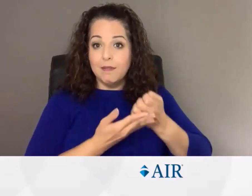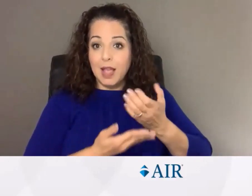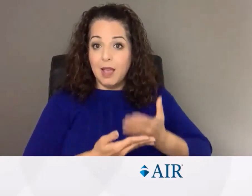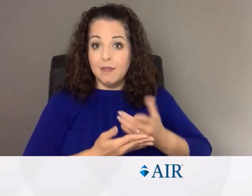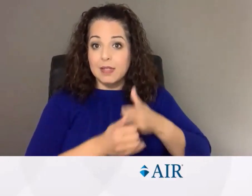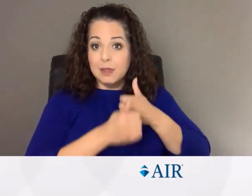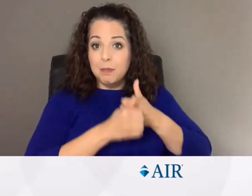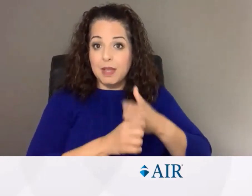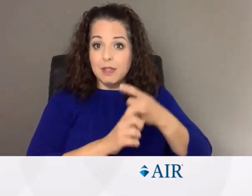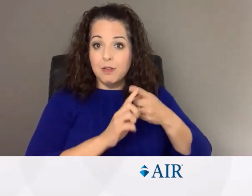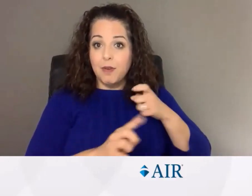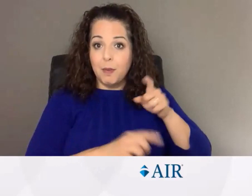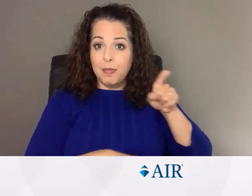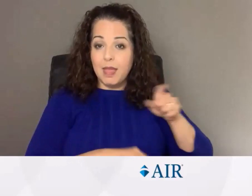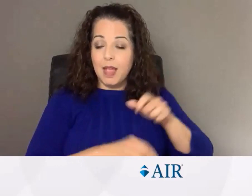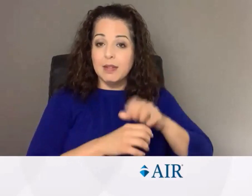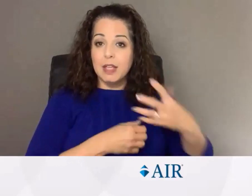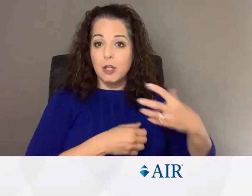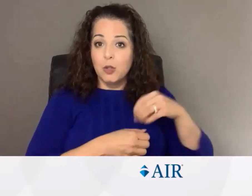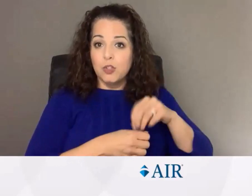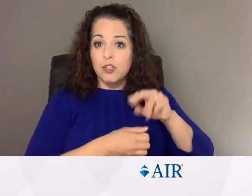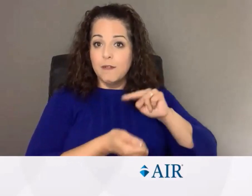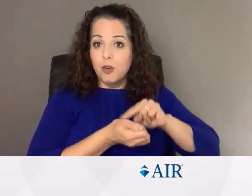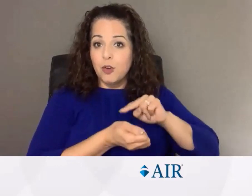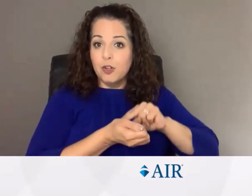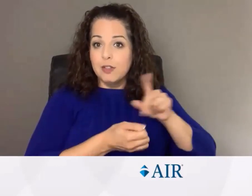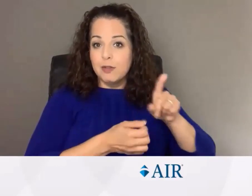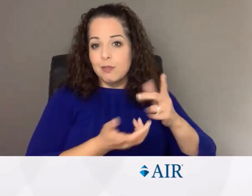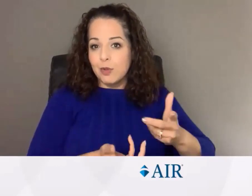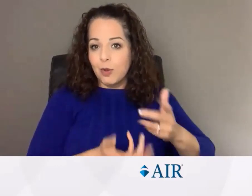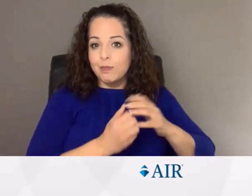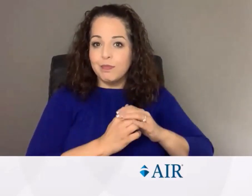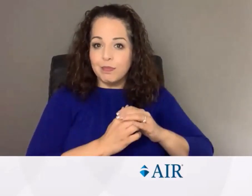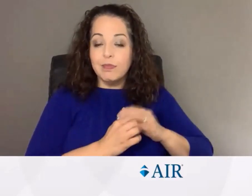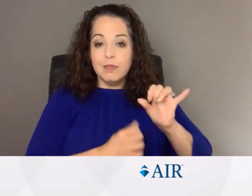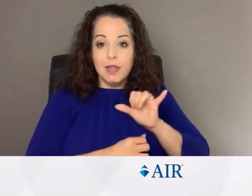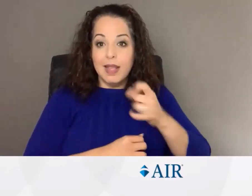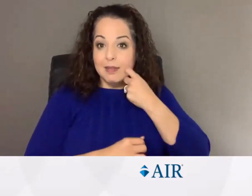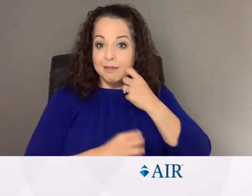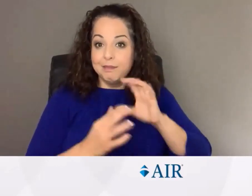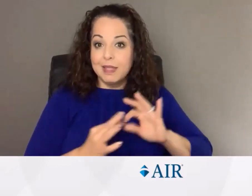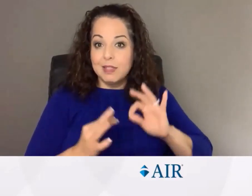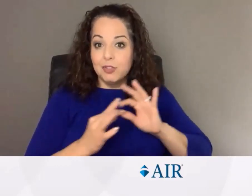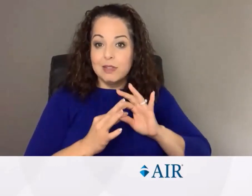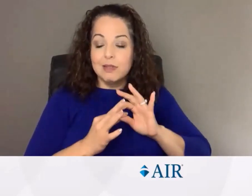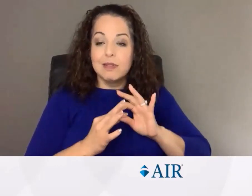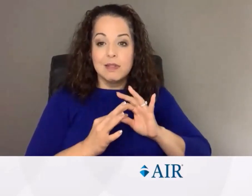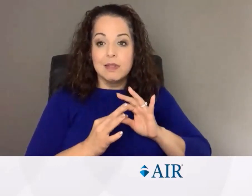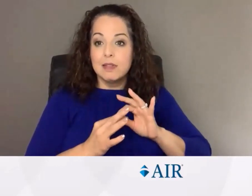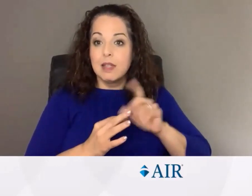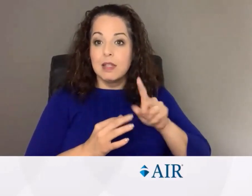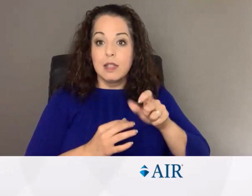of the inclusion of a nurse. So like I mentioned and the other attendee had said,